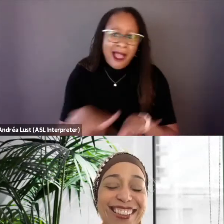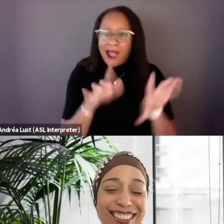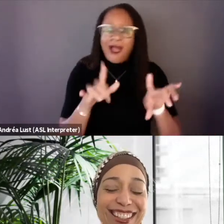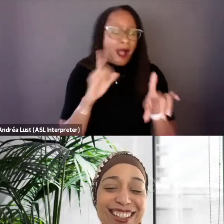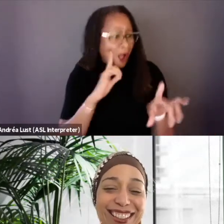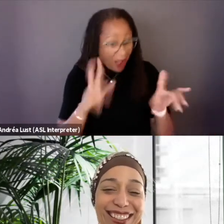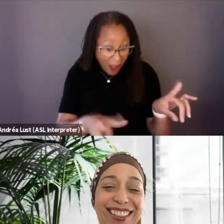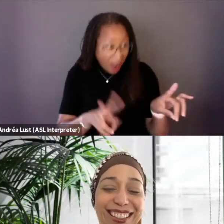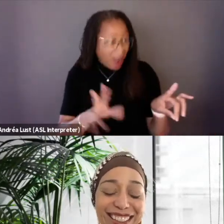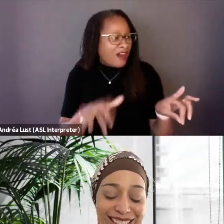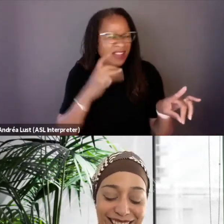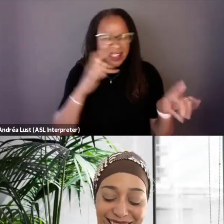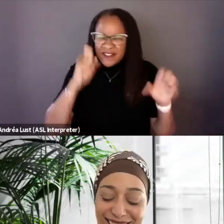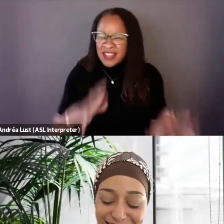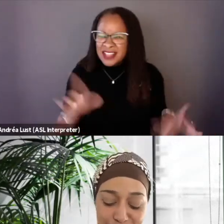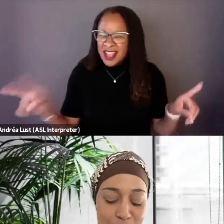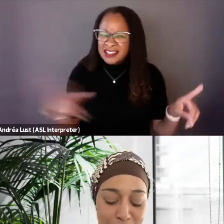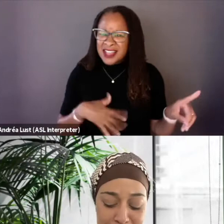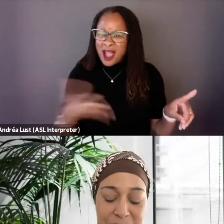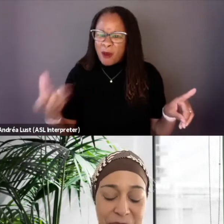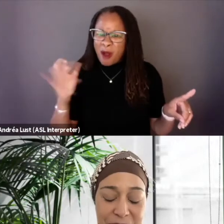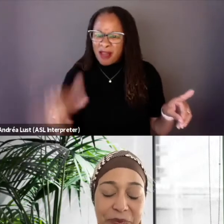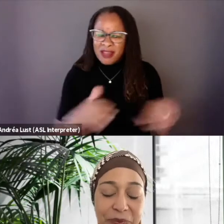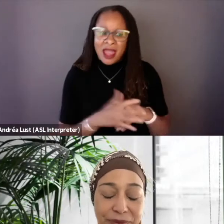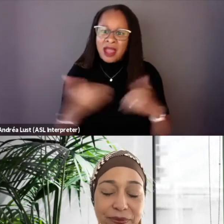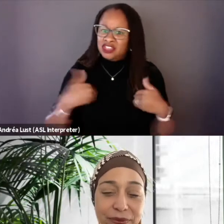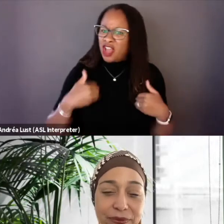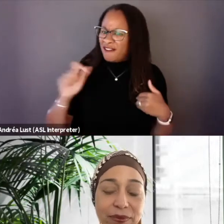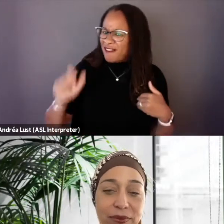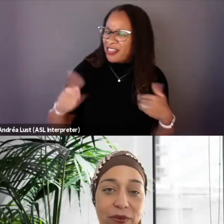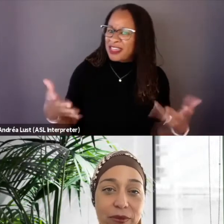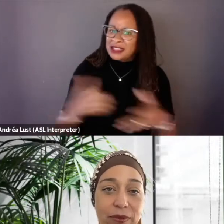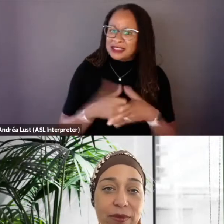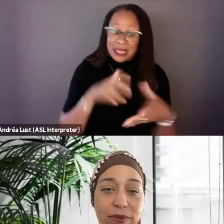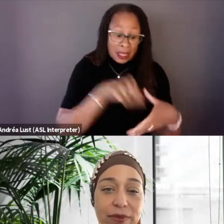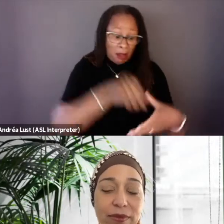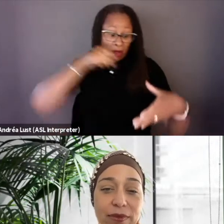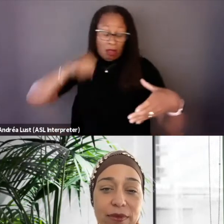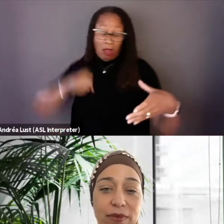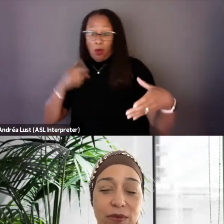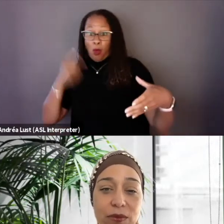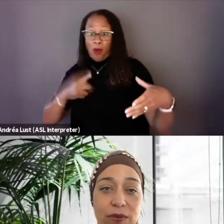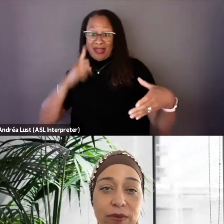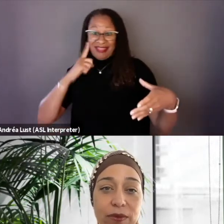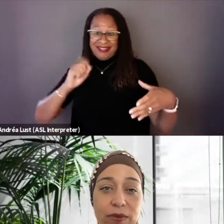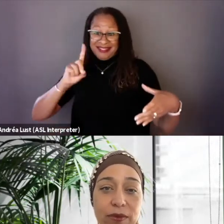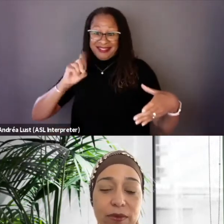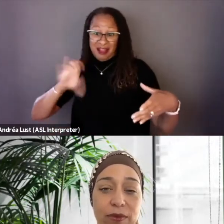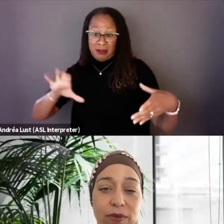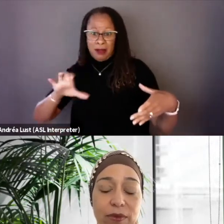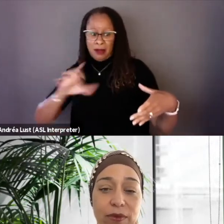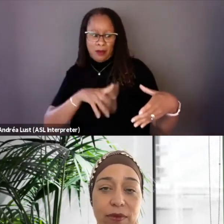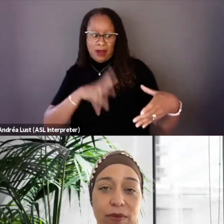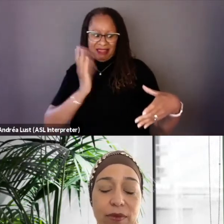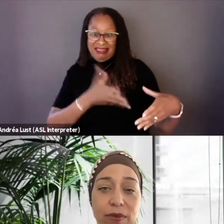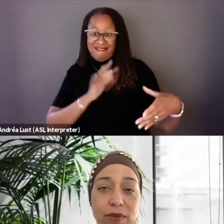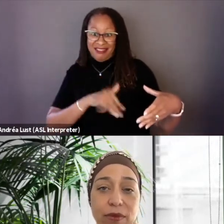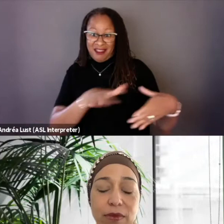I'm like, we should have like a thing that takes us out of what we think is a documentary and puts us in a different head space, Eric,